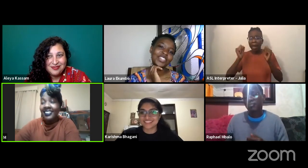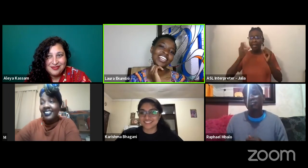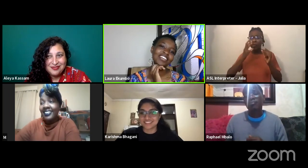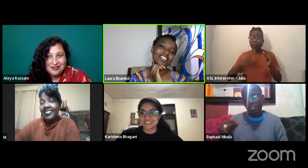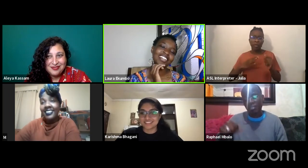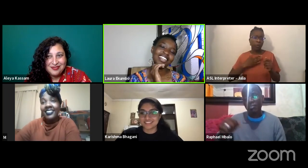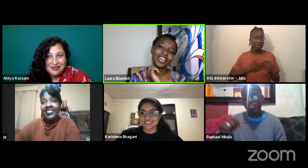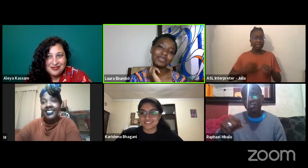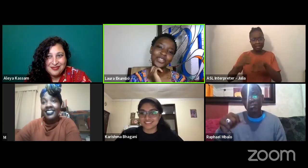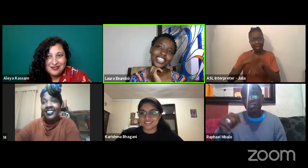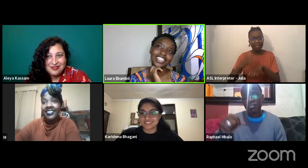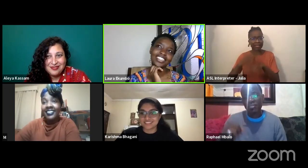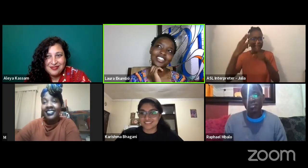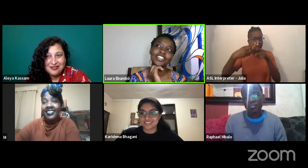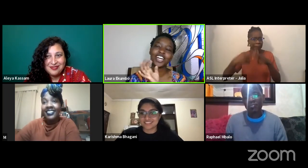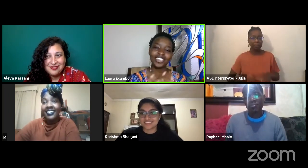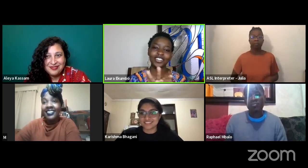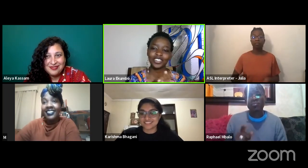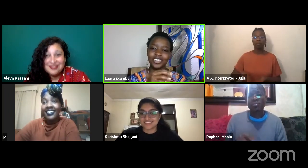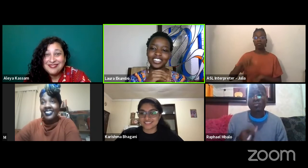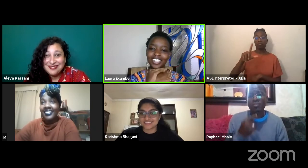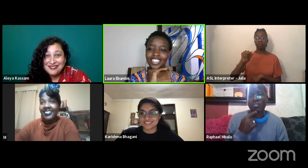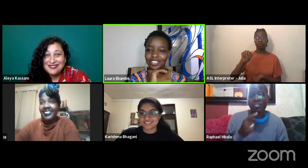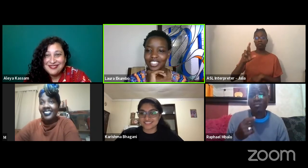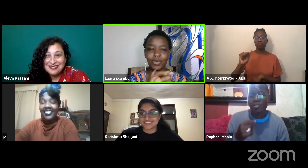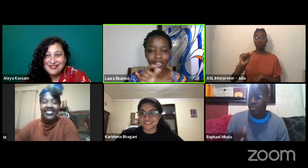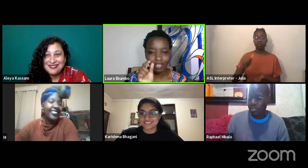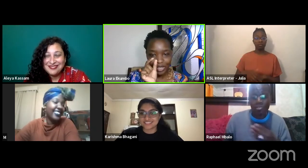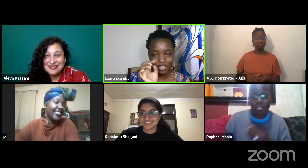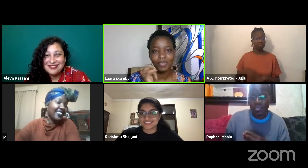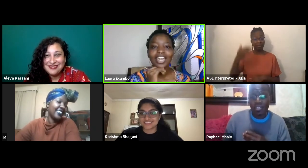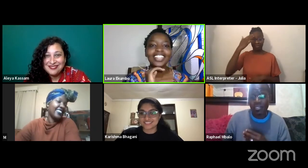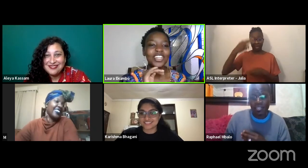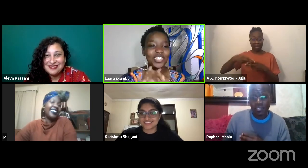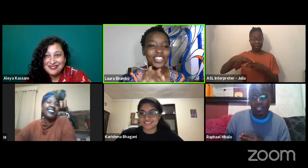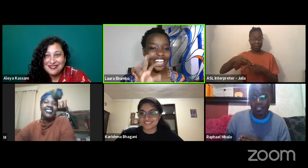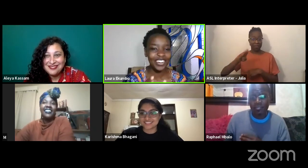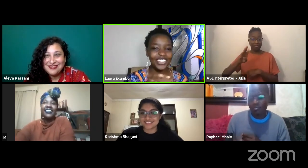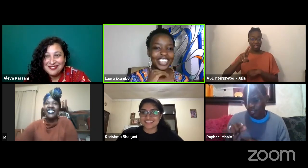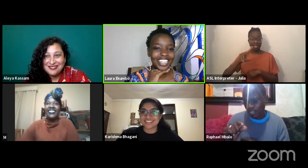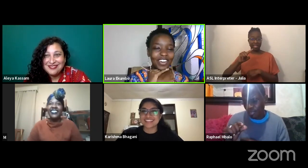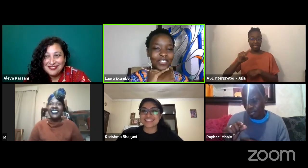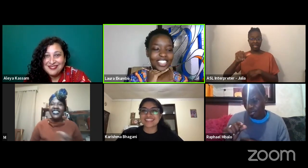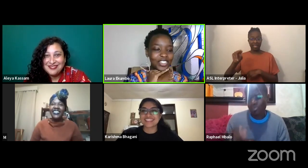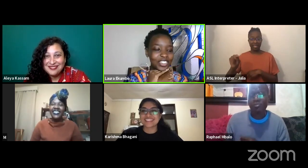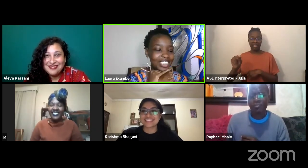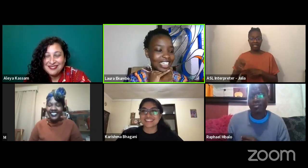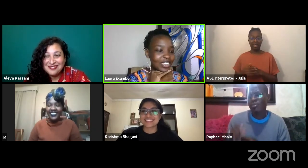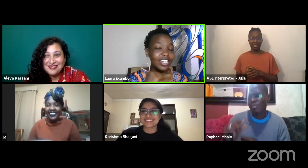And mostly even the name Brazen to... have a bit of time just to add on to that conversation.